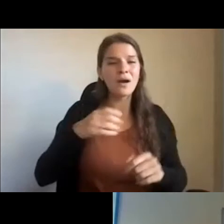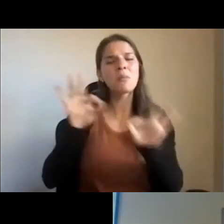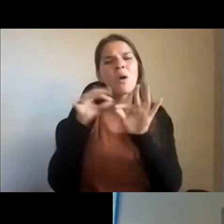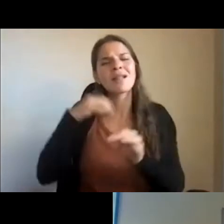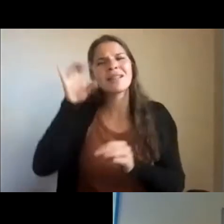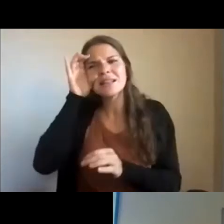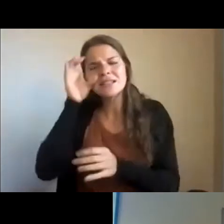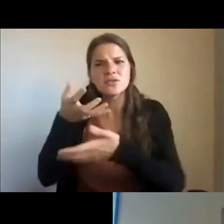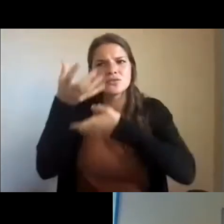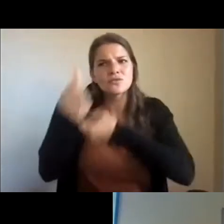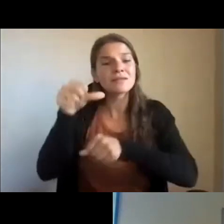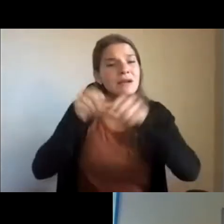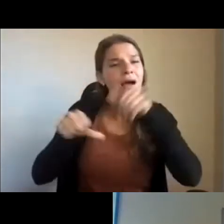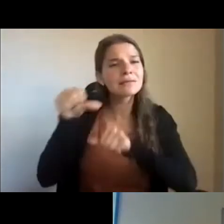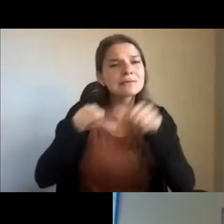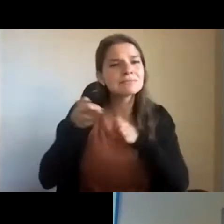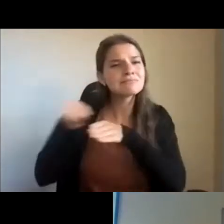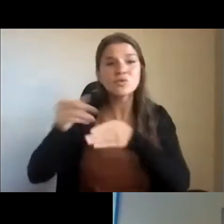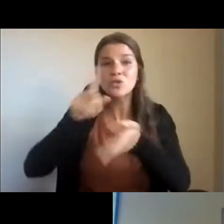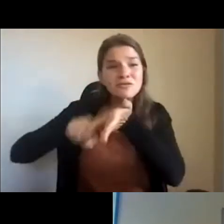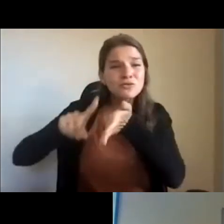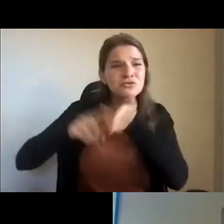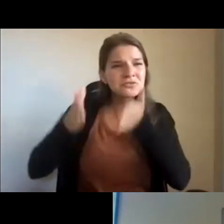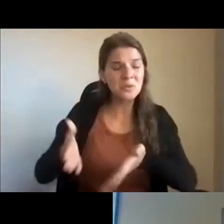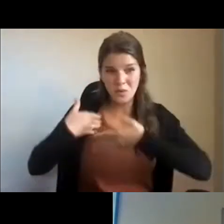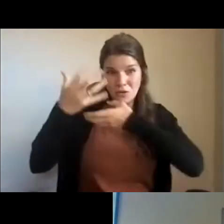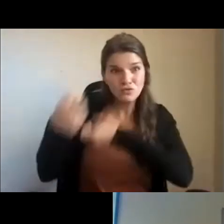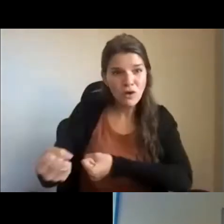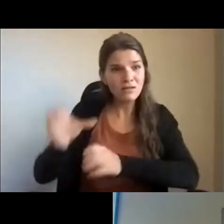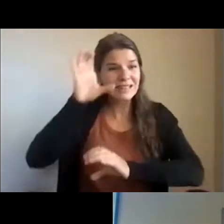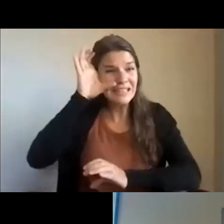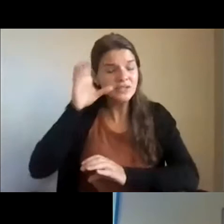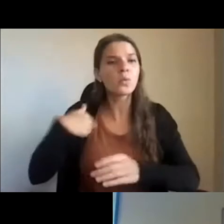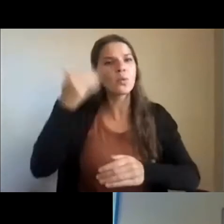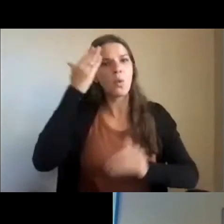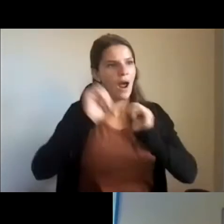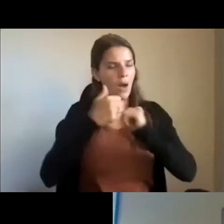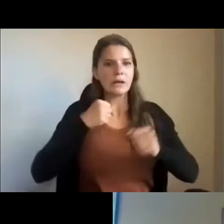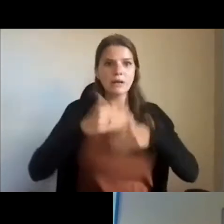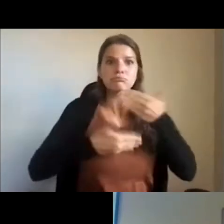scientists and our researchers that we know how to manage this. We do recognize that it was still